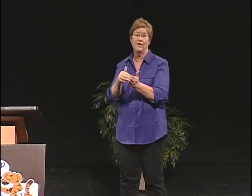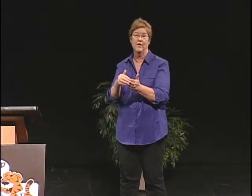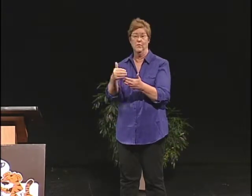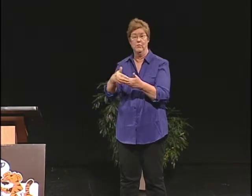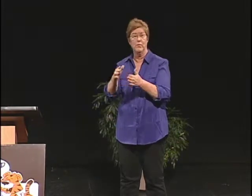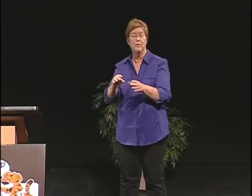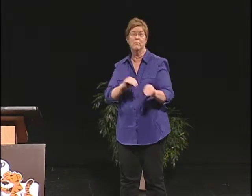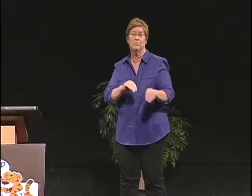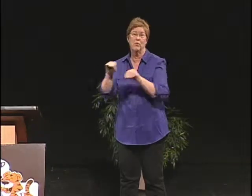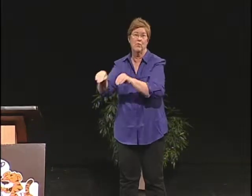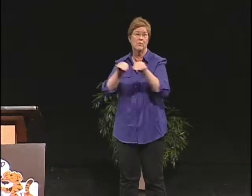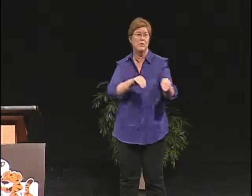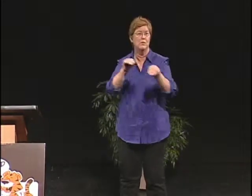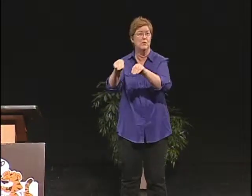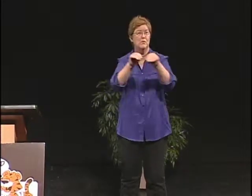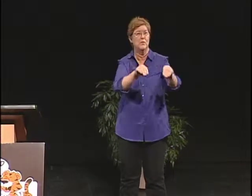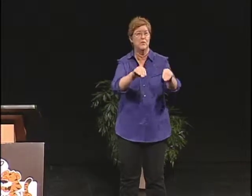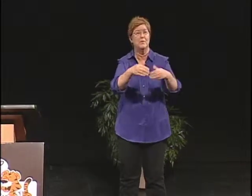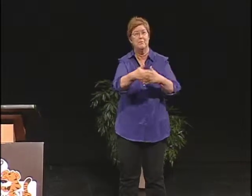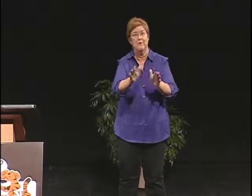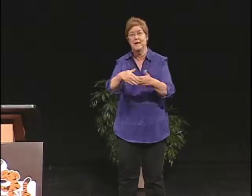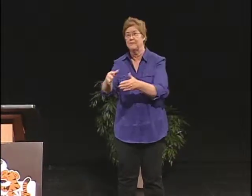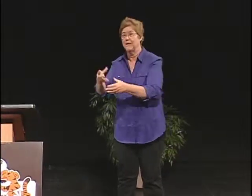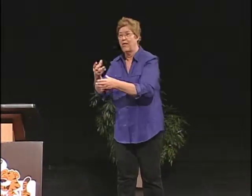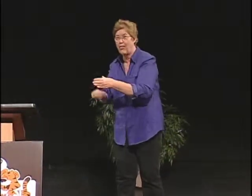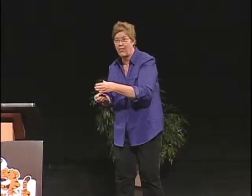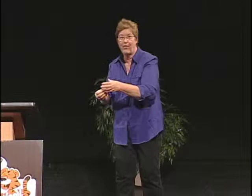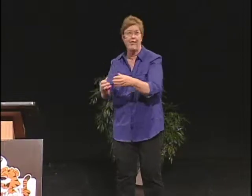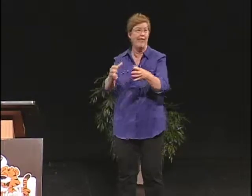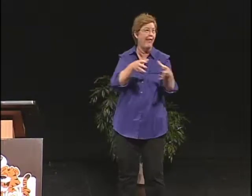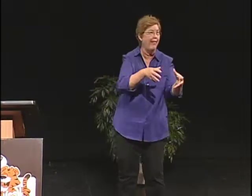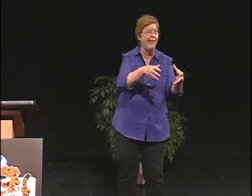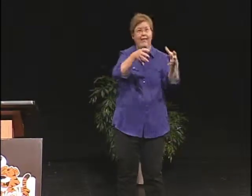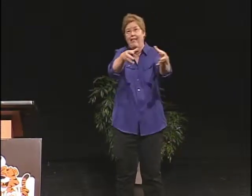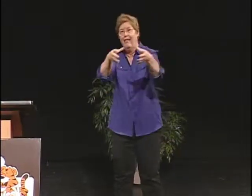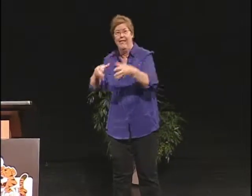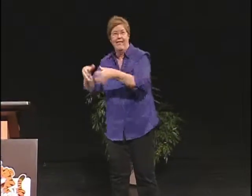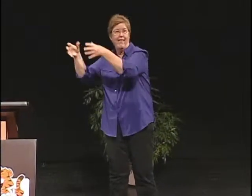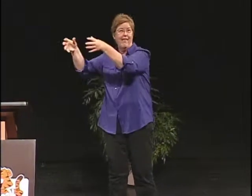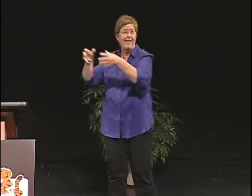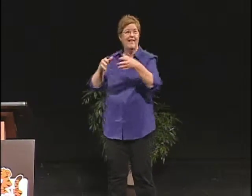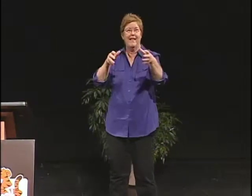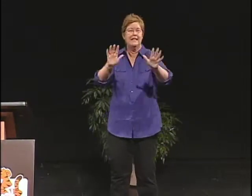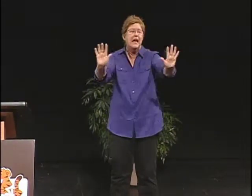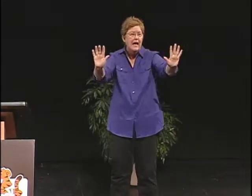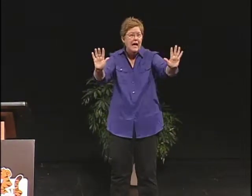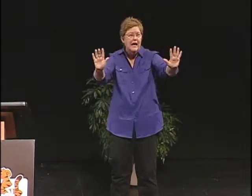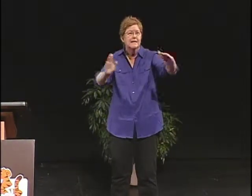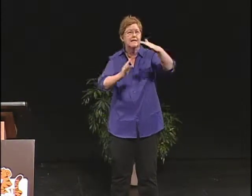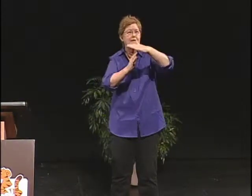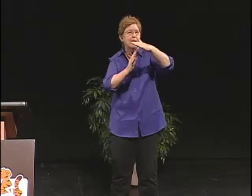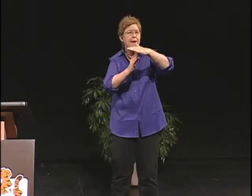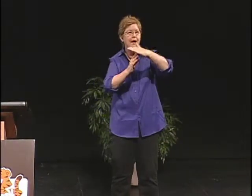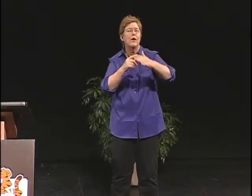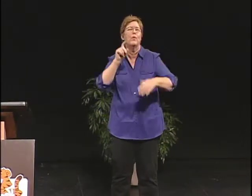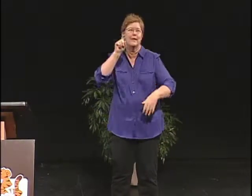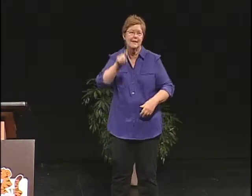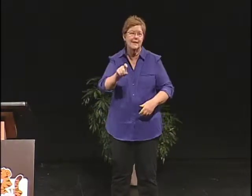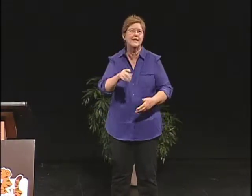because we know that over the years, they've moved to several different locations on campus. And as a result, they've lost some of their items.